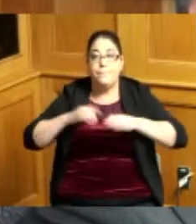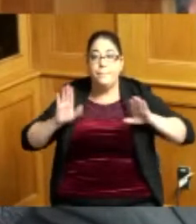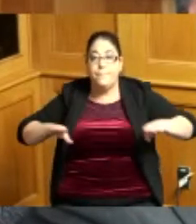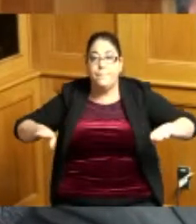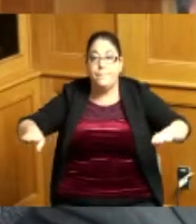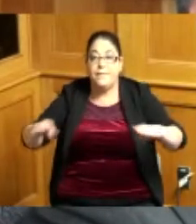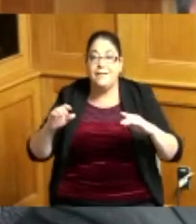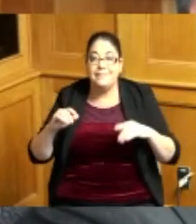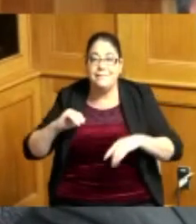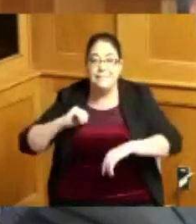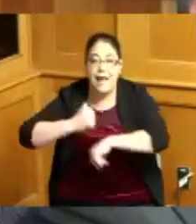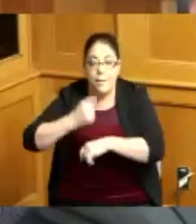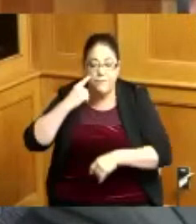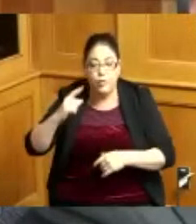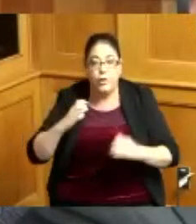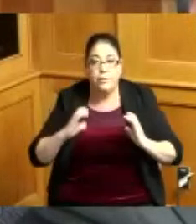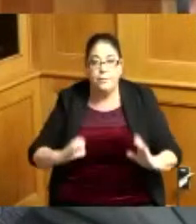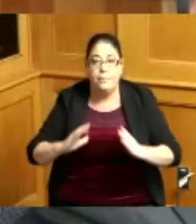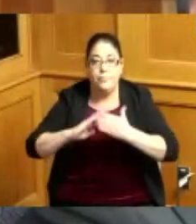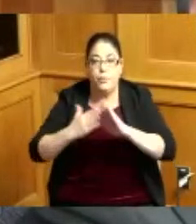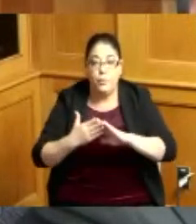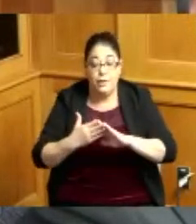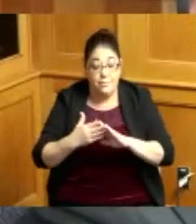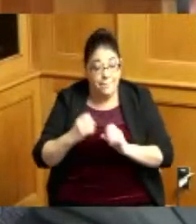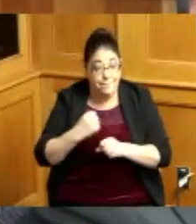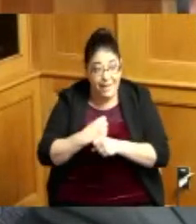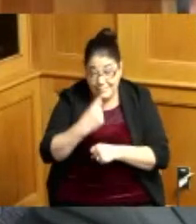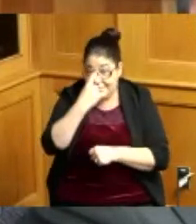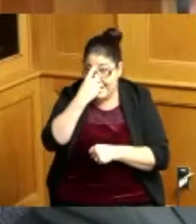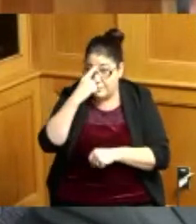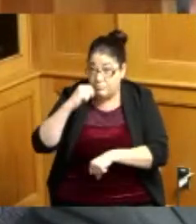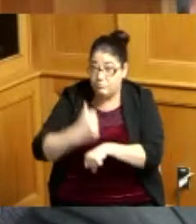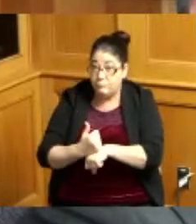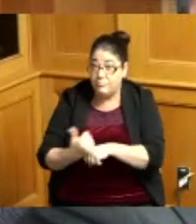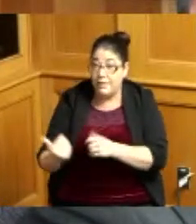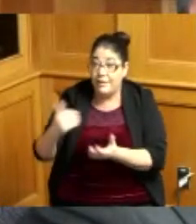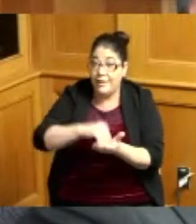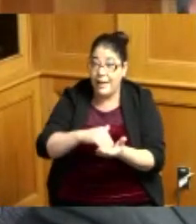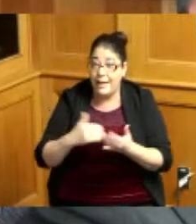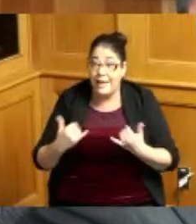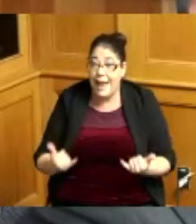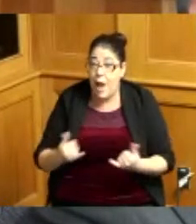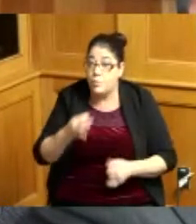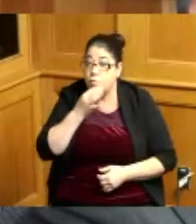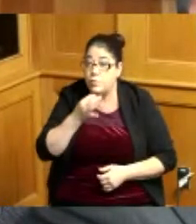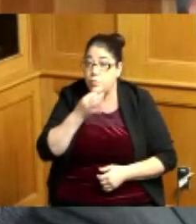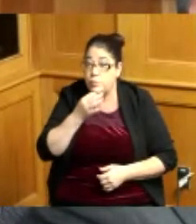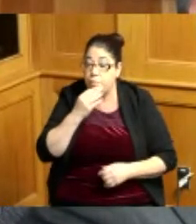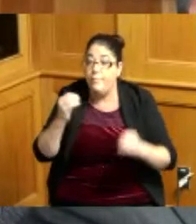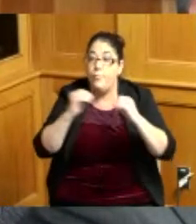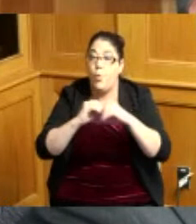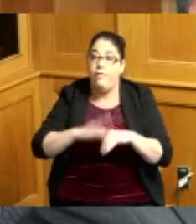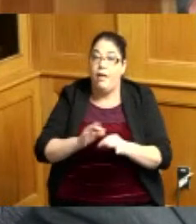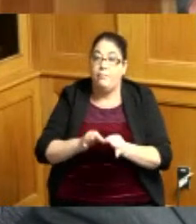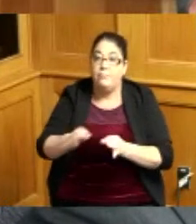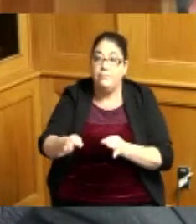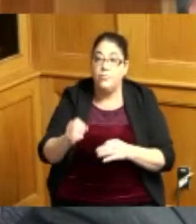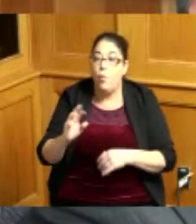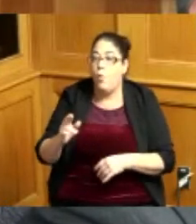around it does it make sense to start doing that fairly quickly here or does it make more sense